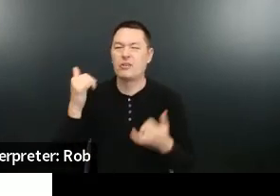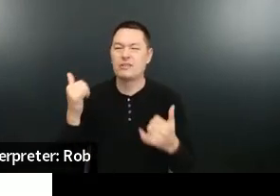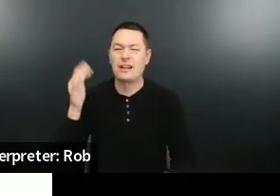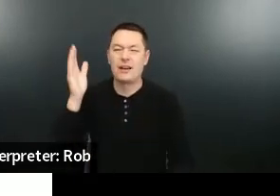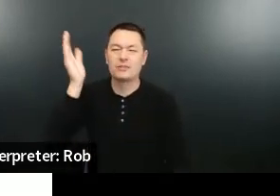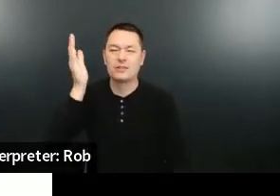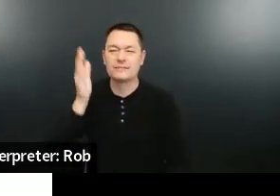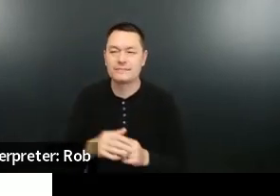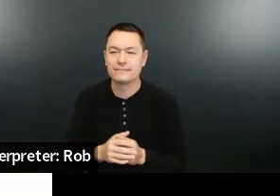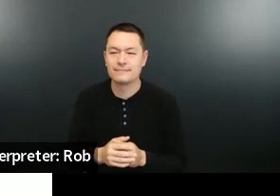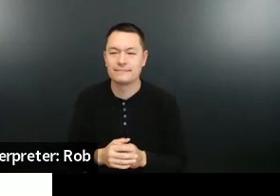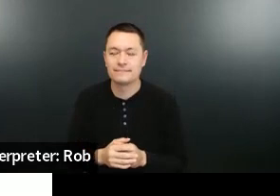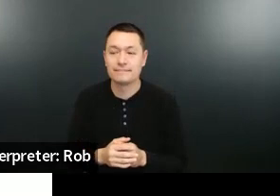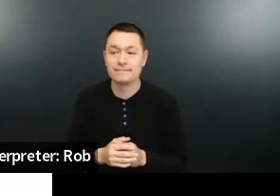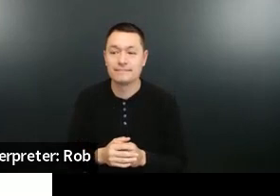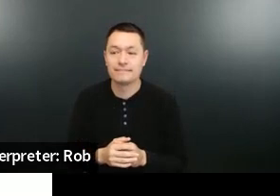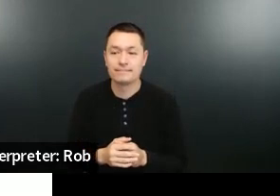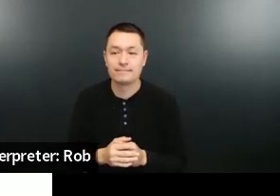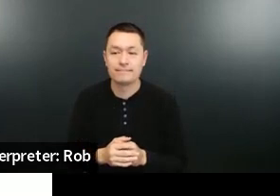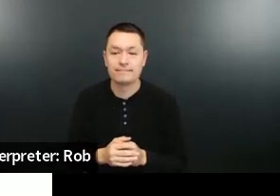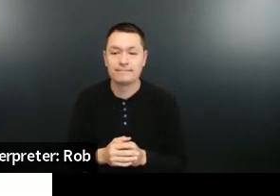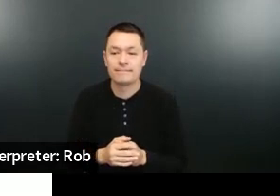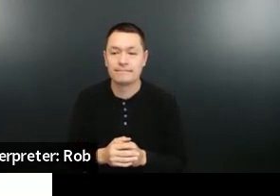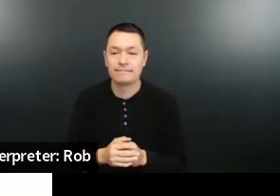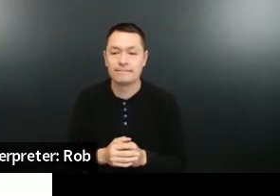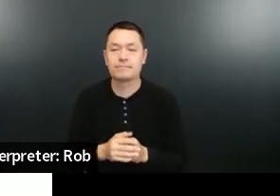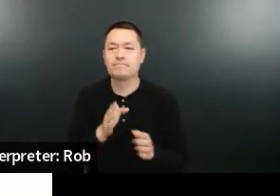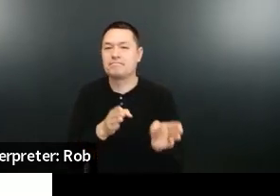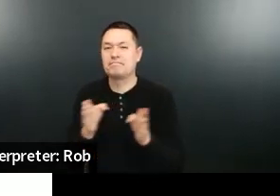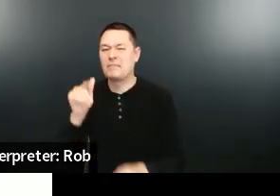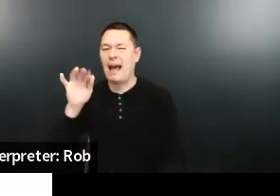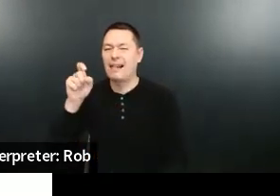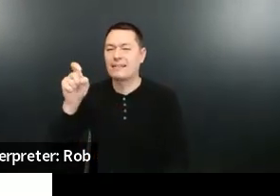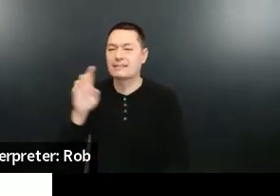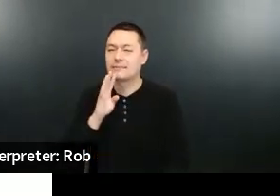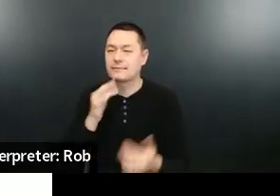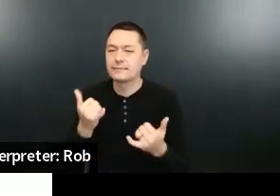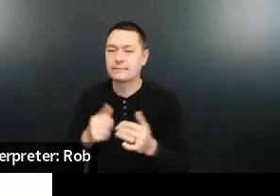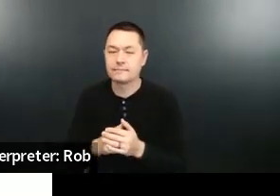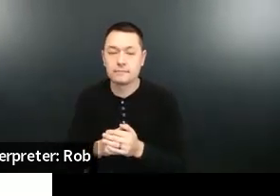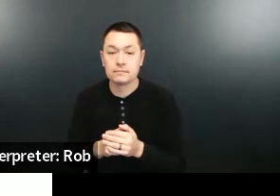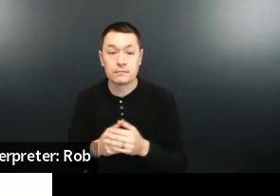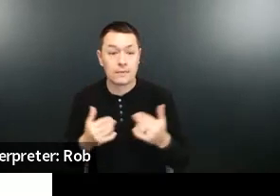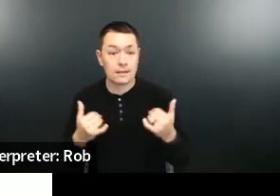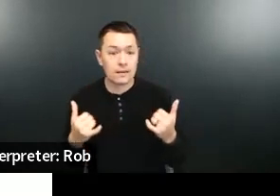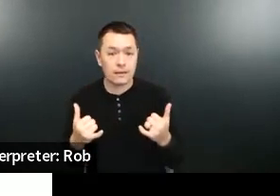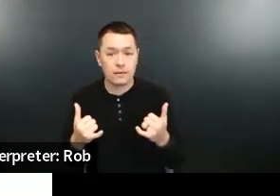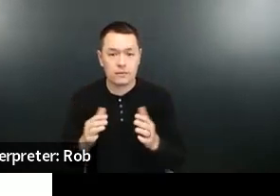So, yeah. Okay. So then we'll go to Celltrion